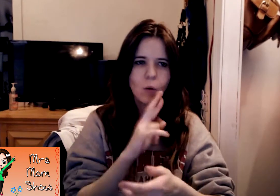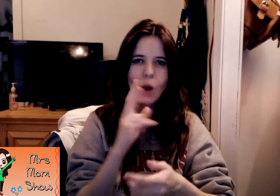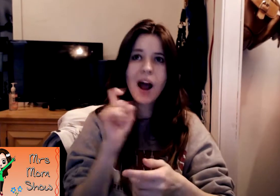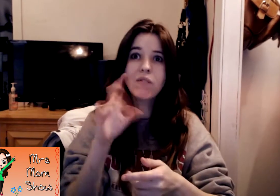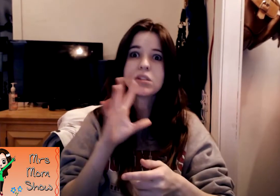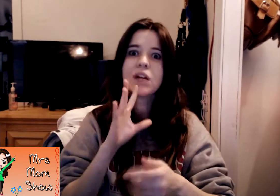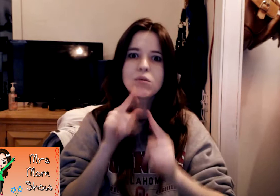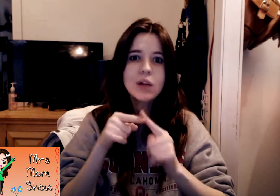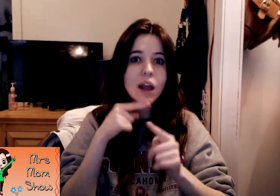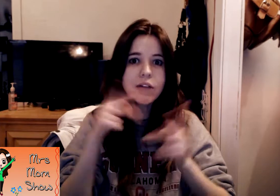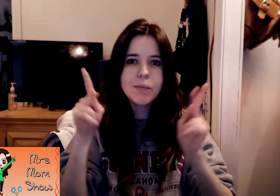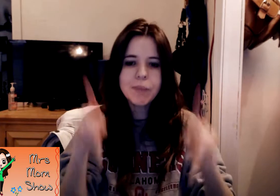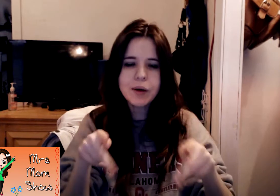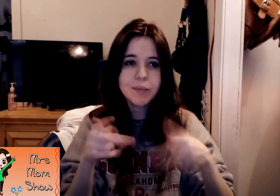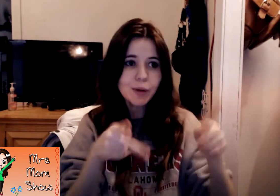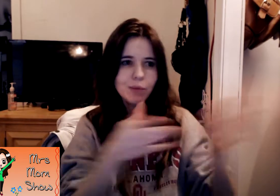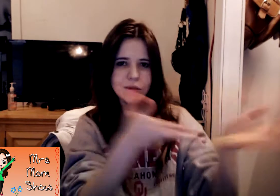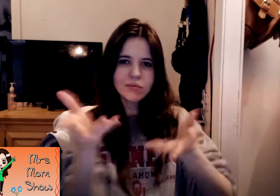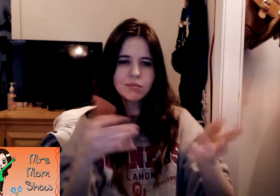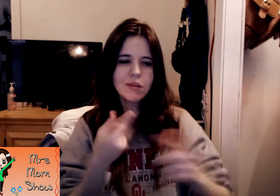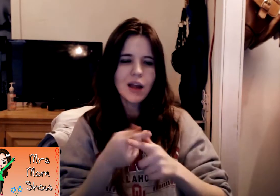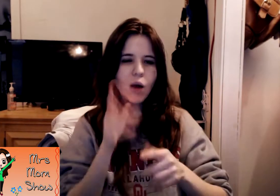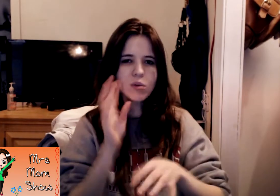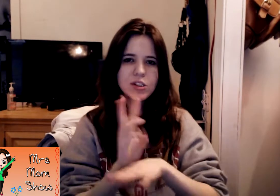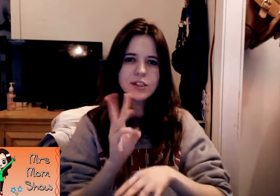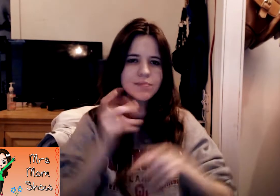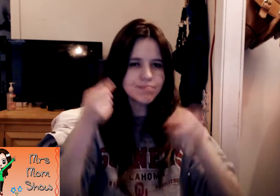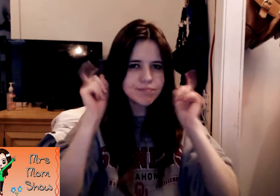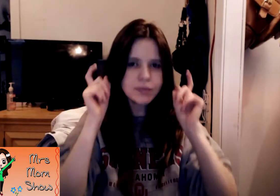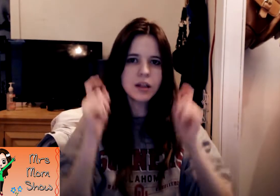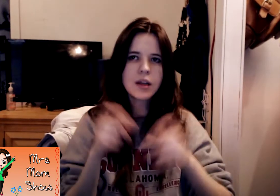Well, I also have to talk to hearing people with my hearing aids on.